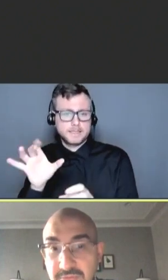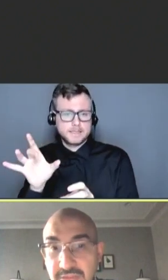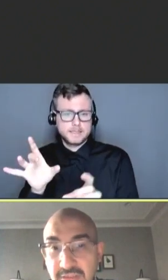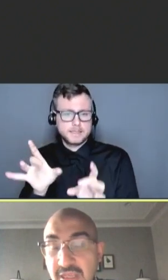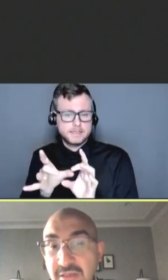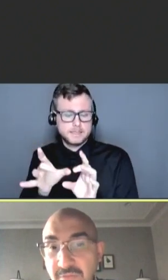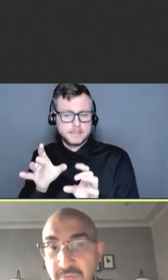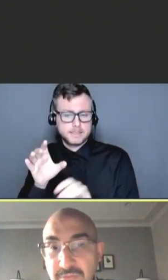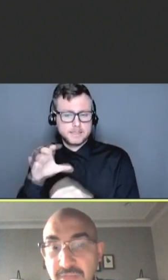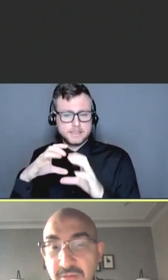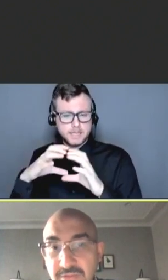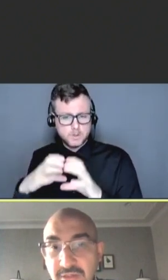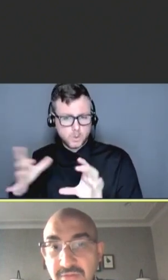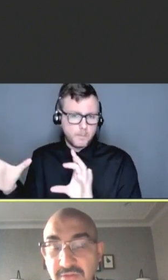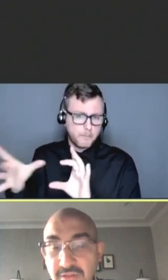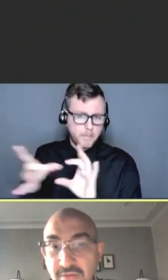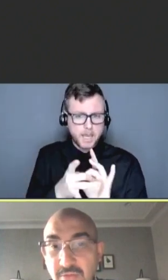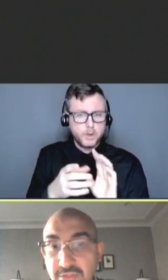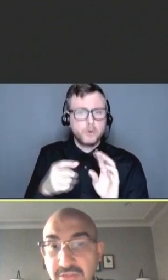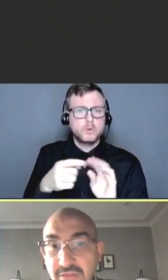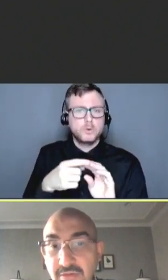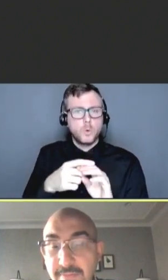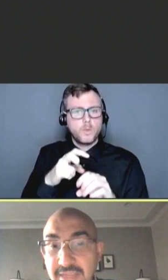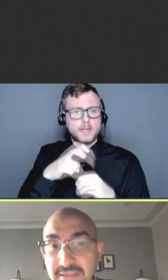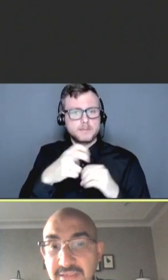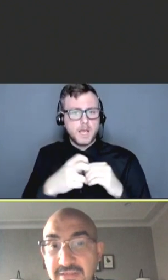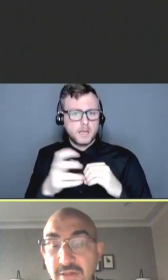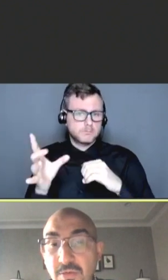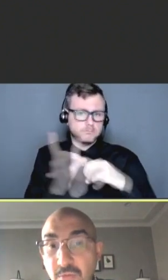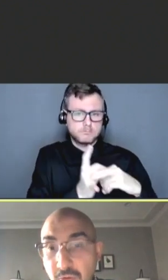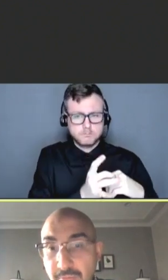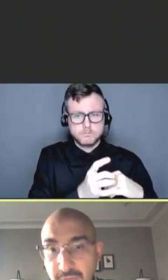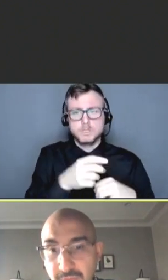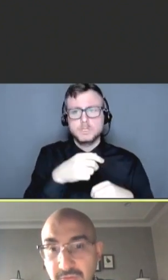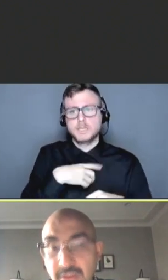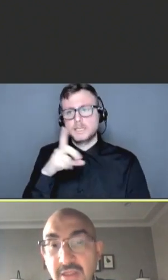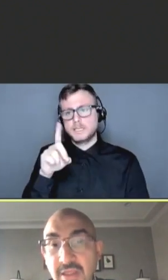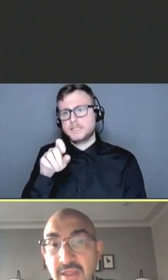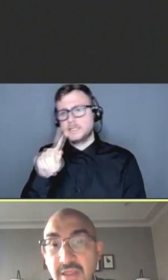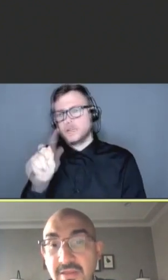protein, any of those spike proteins, either the original, Beta, Delta, or Omicron. And they